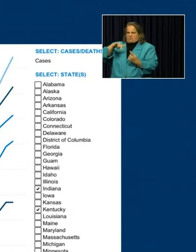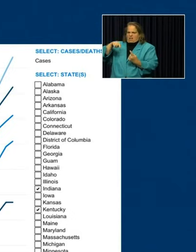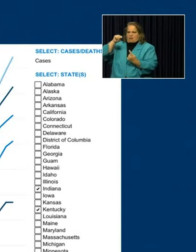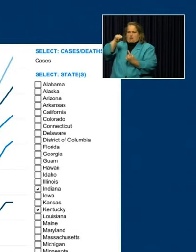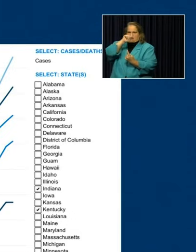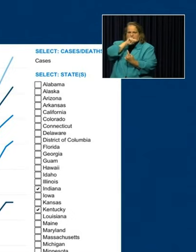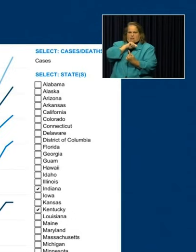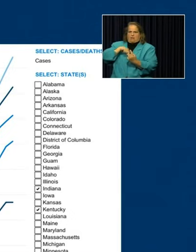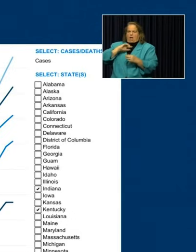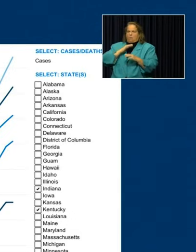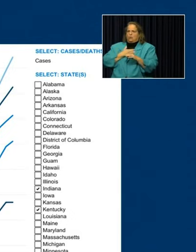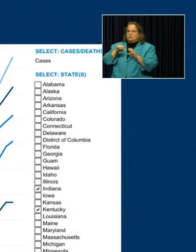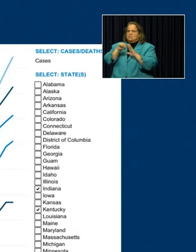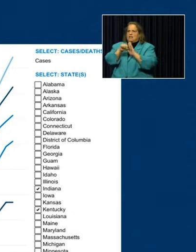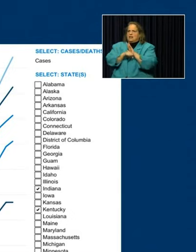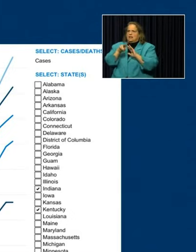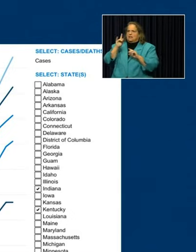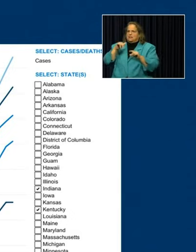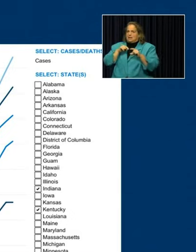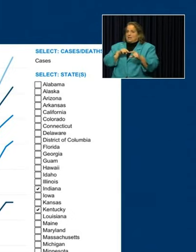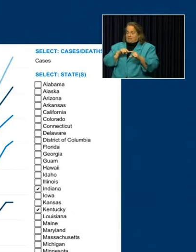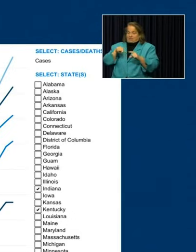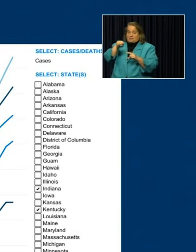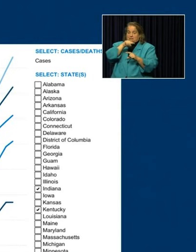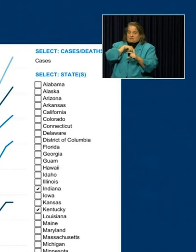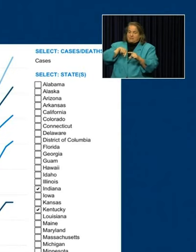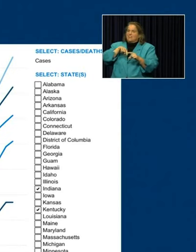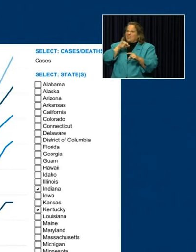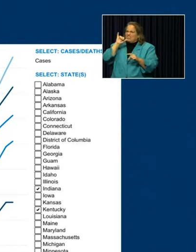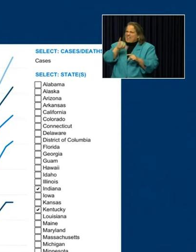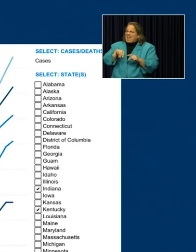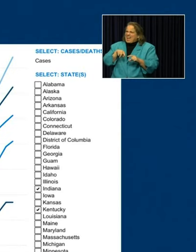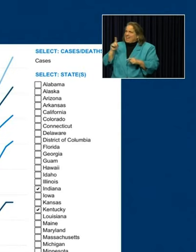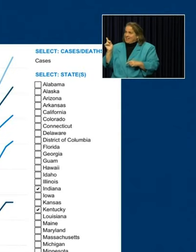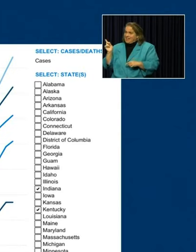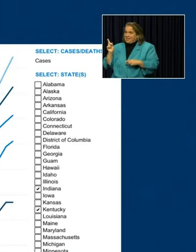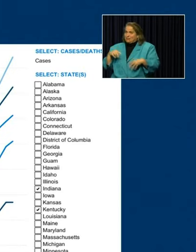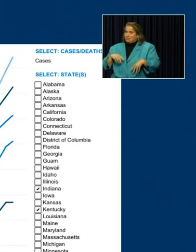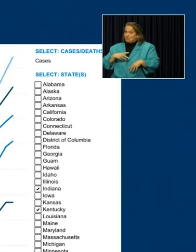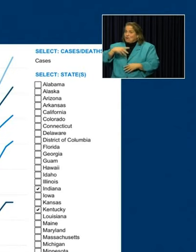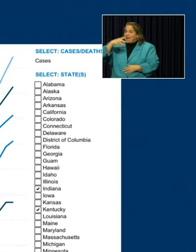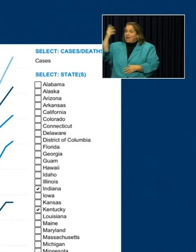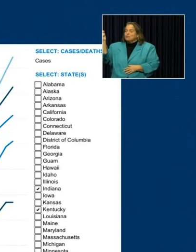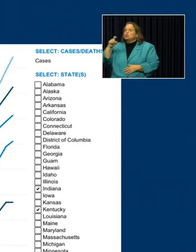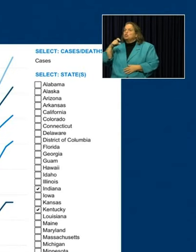VERY FIRST ONE, TODAY WE HAD OUR FIRST DAY OF TESTING WITH OUR